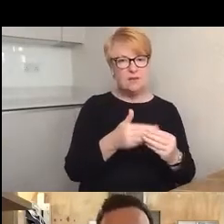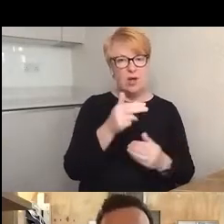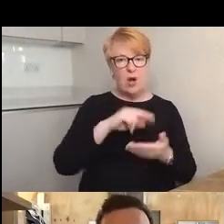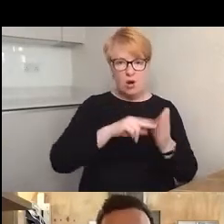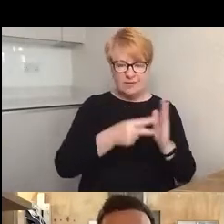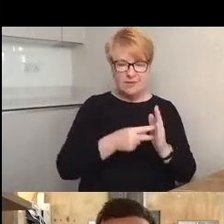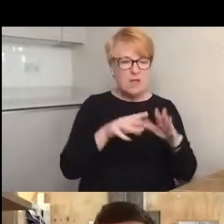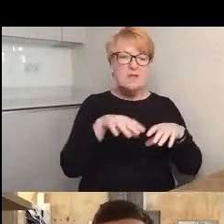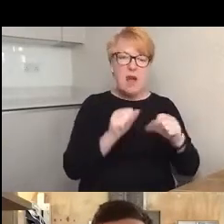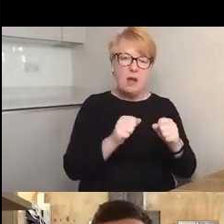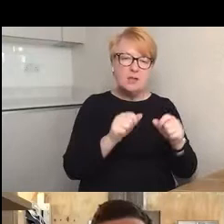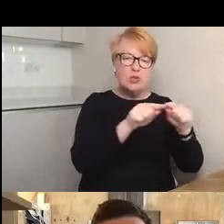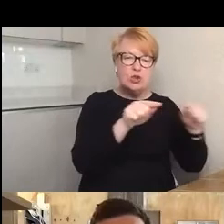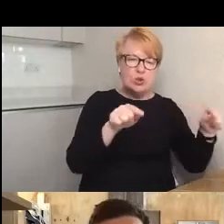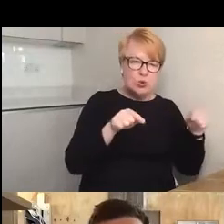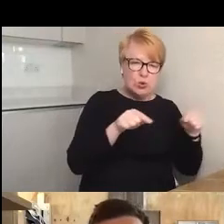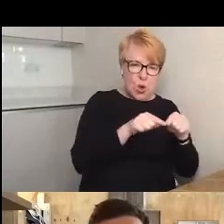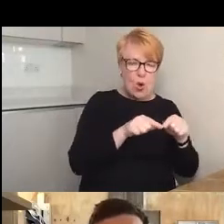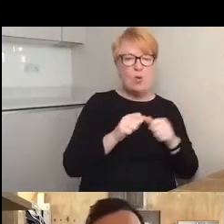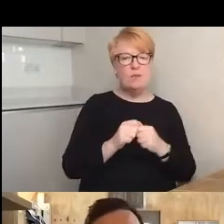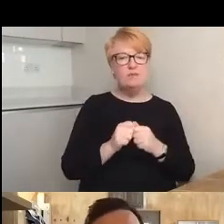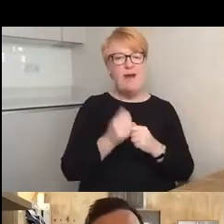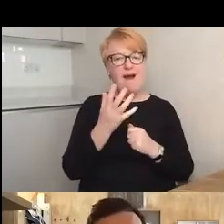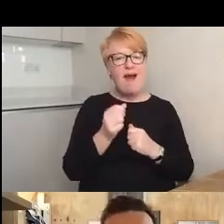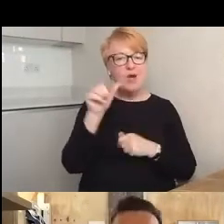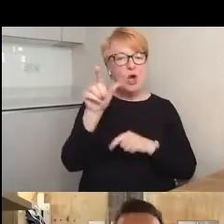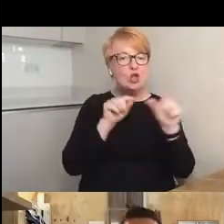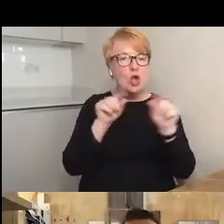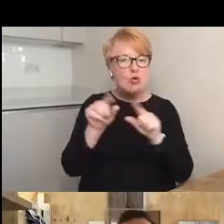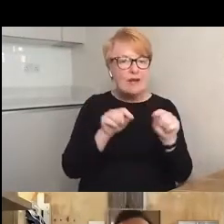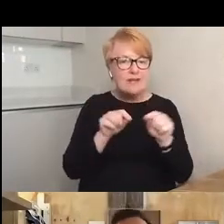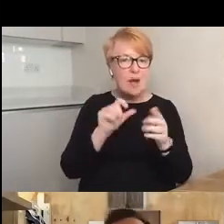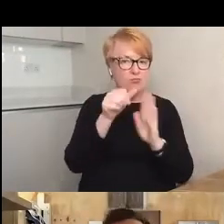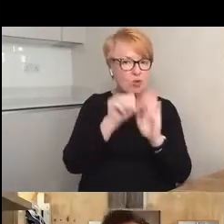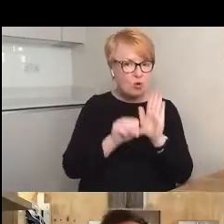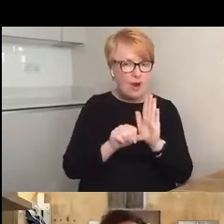They have a curatorial programme, they do exhibitions, commissions,